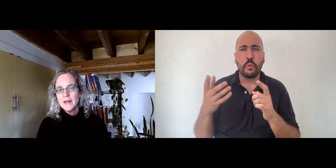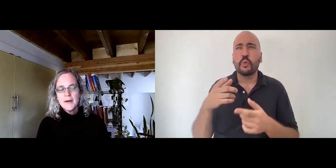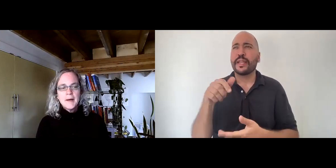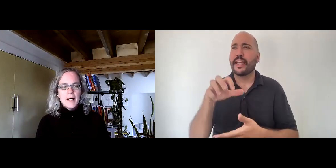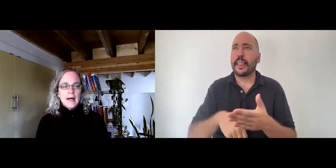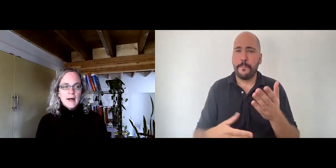So really, I guess the short answer is, when you look at that term, business expenses, I want you to think of